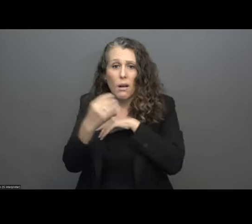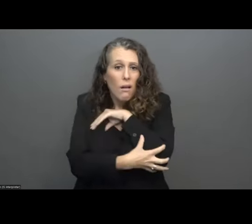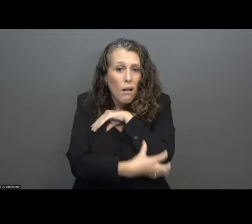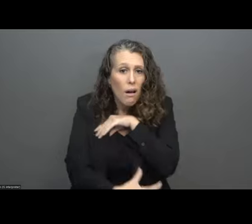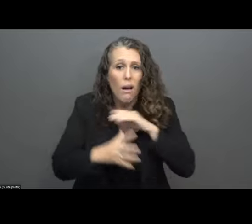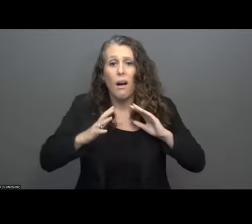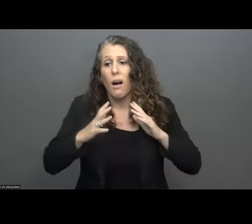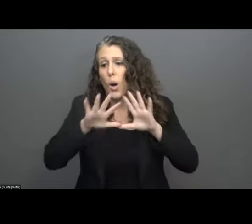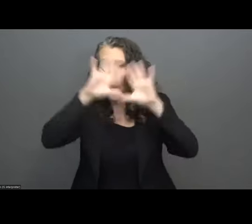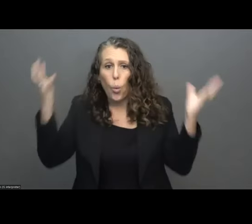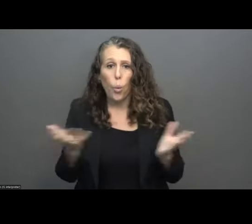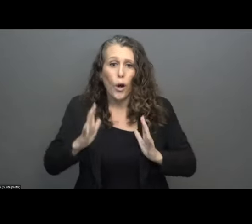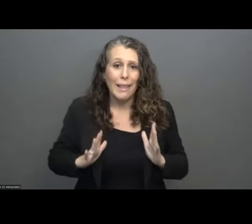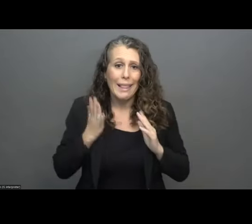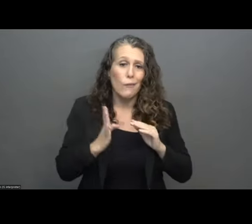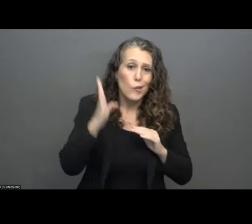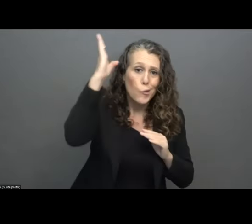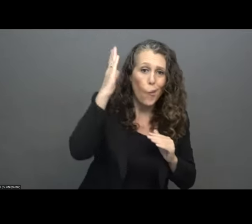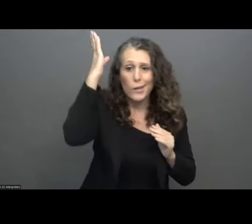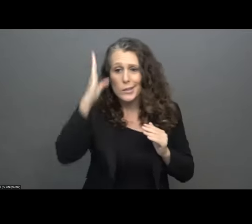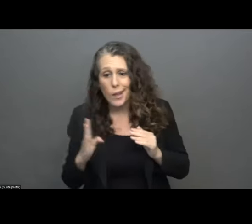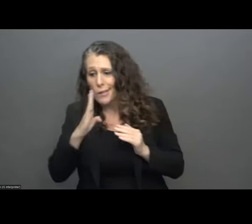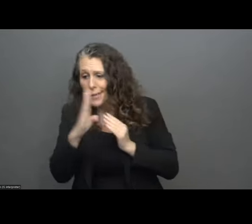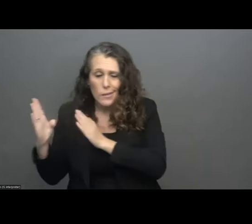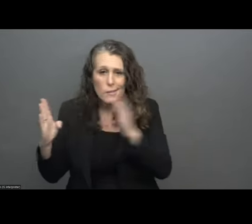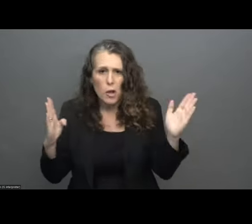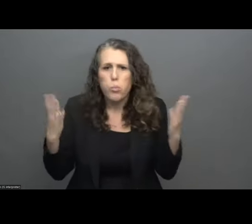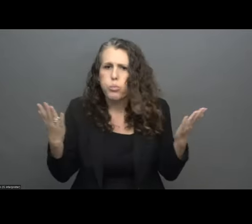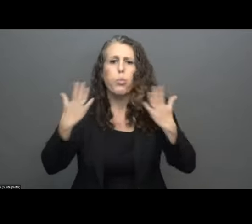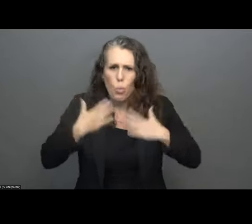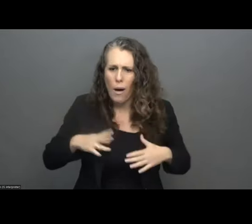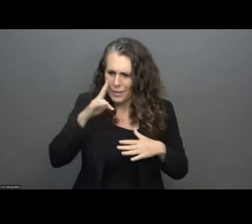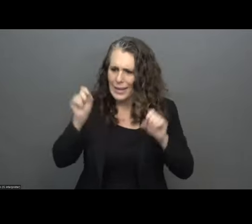heard from Cynthia, in terms of the immense challenges that double burden that is often